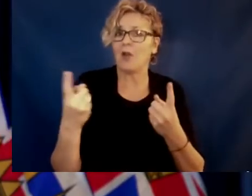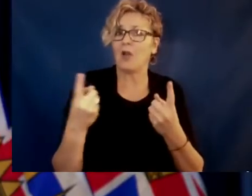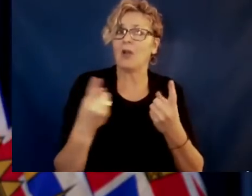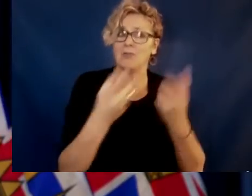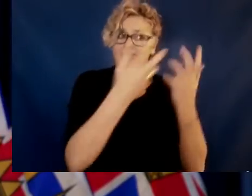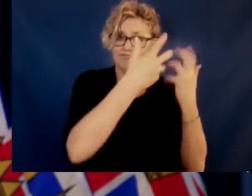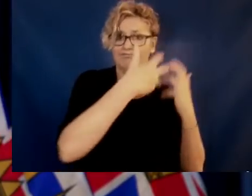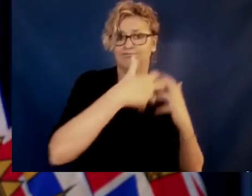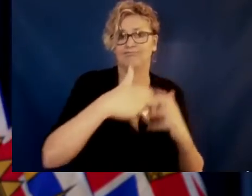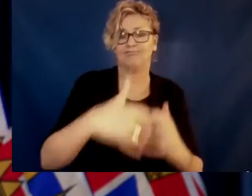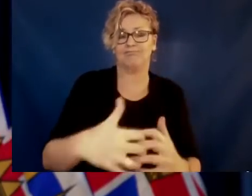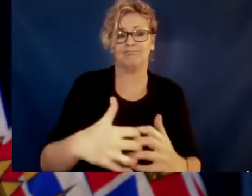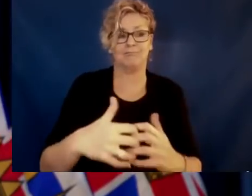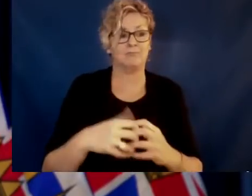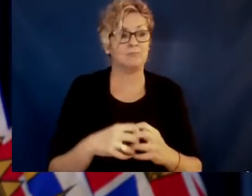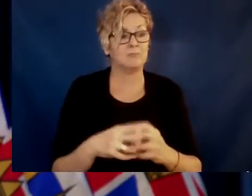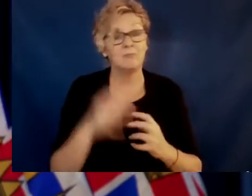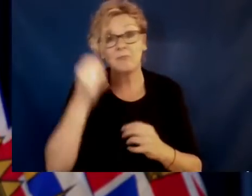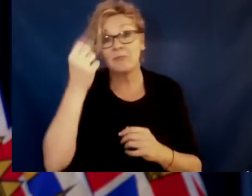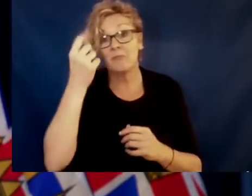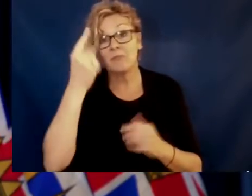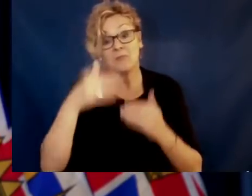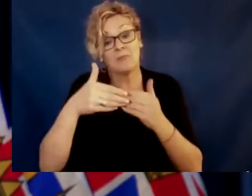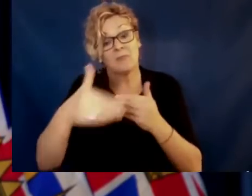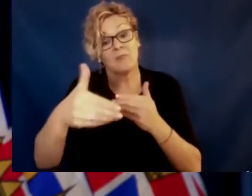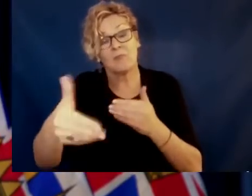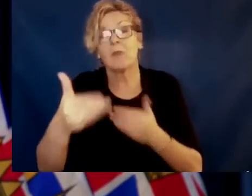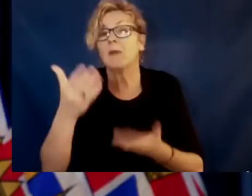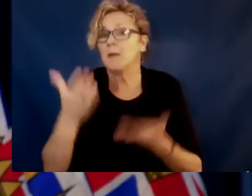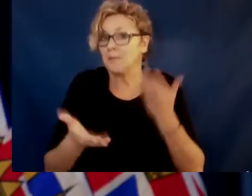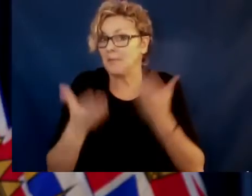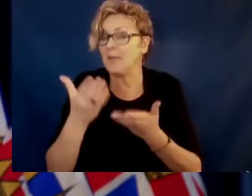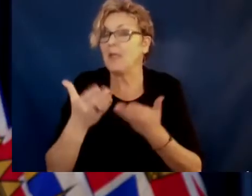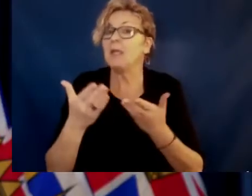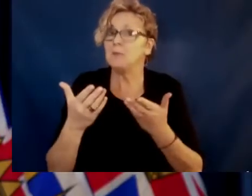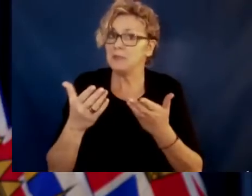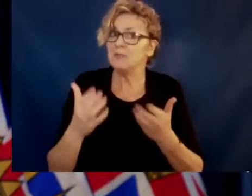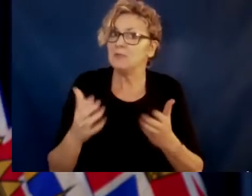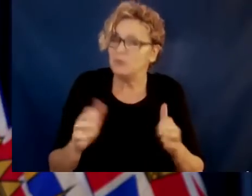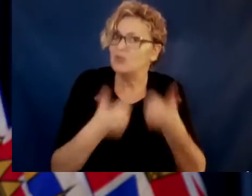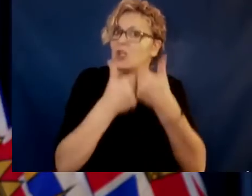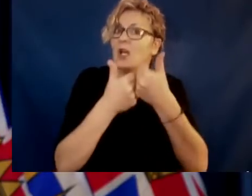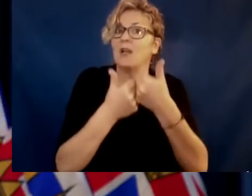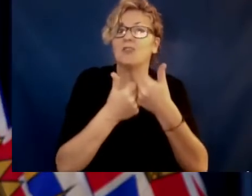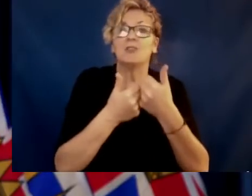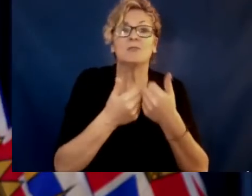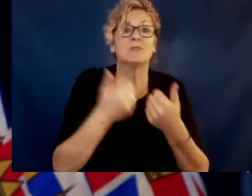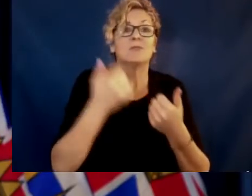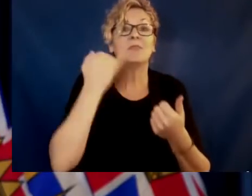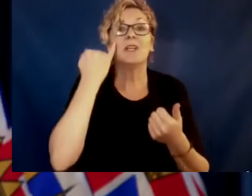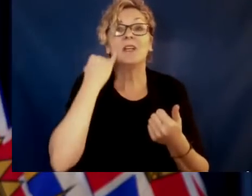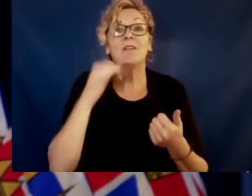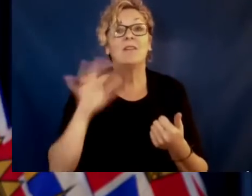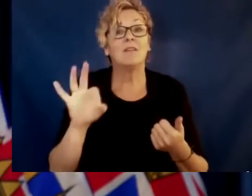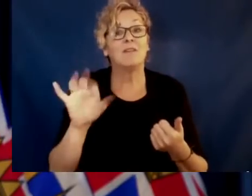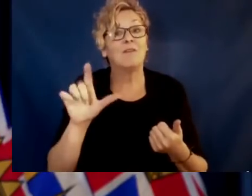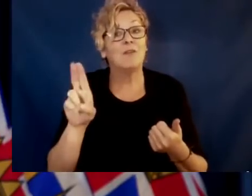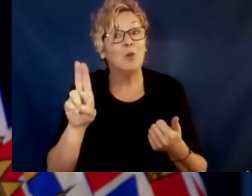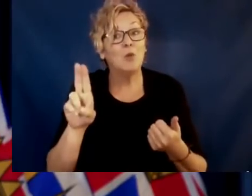communities and our children in the next coming months. And it may be challenging some days, particularly as we see more influenza season,